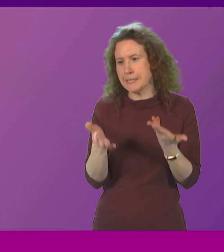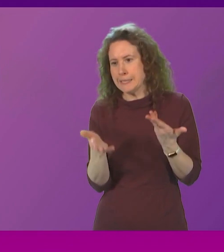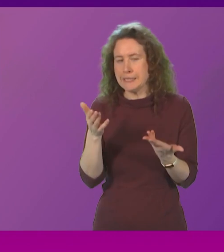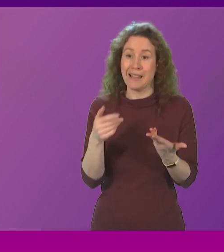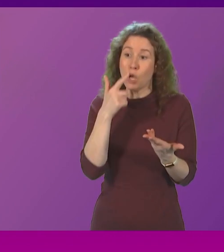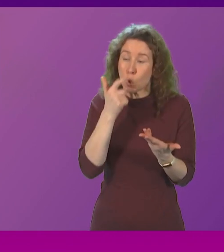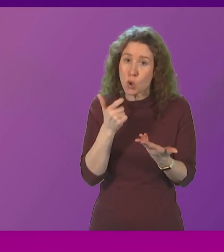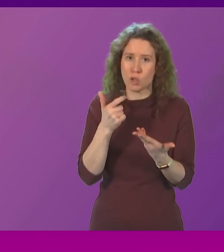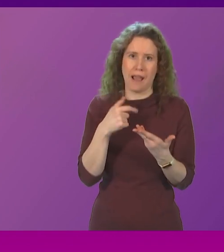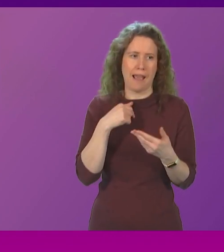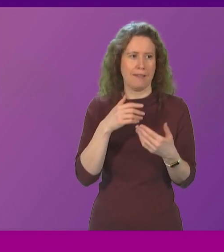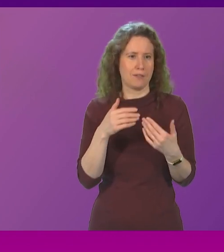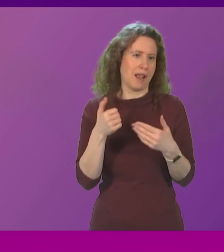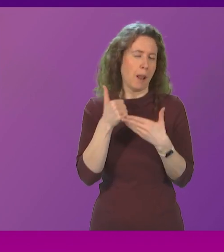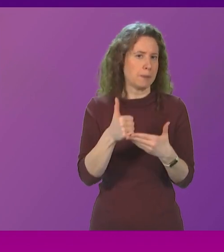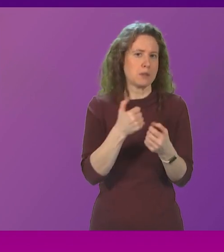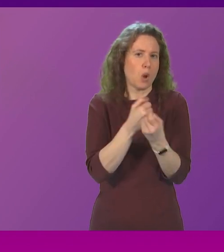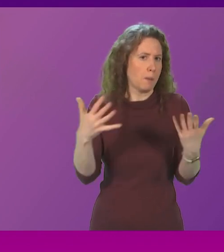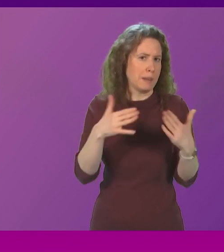That demonstrates why we need the full powers of independence.